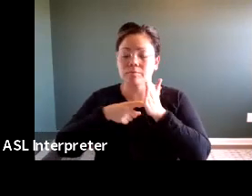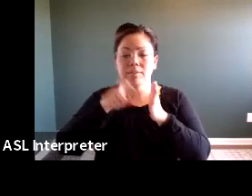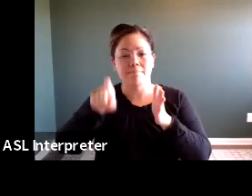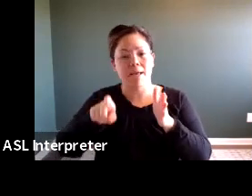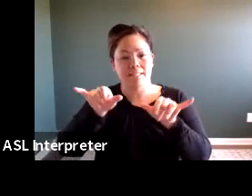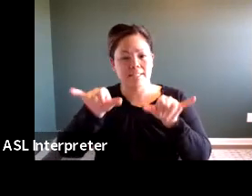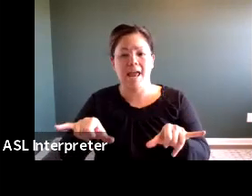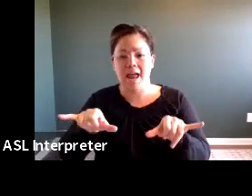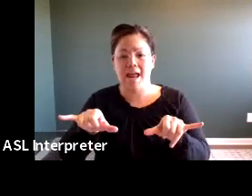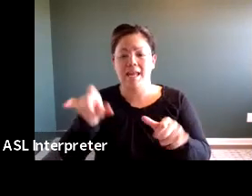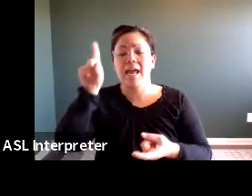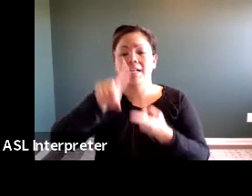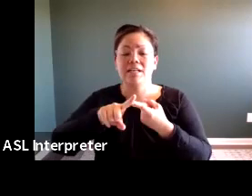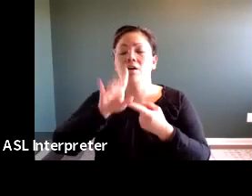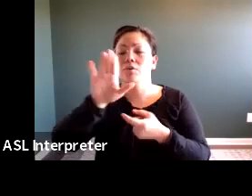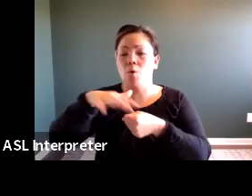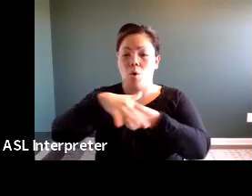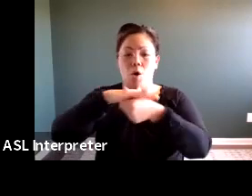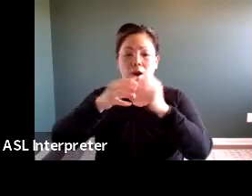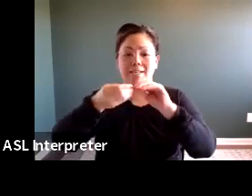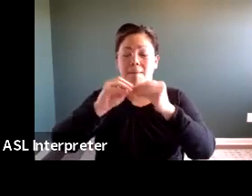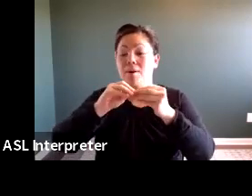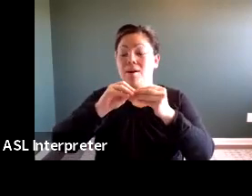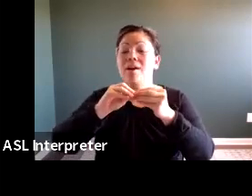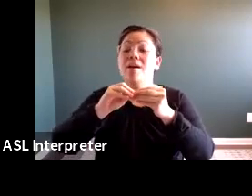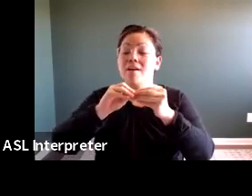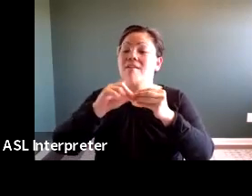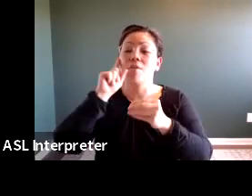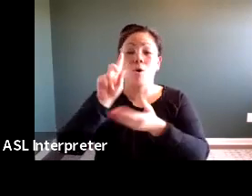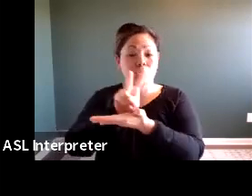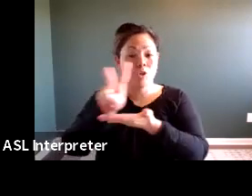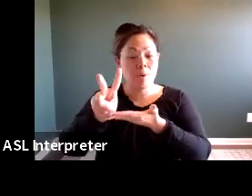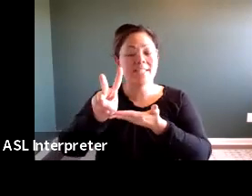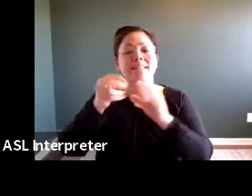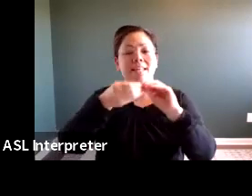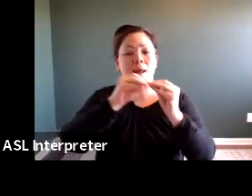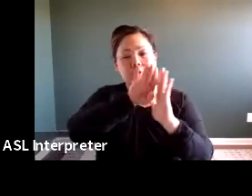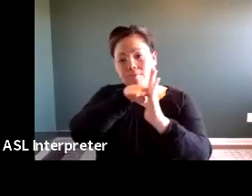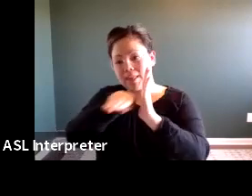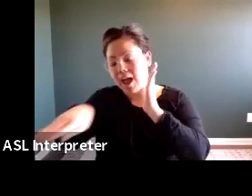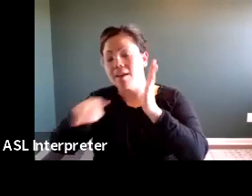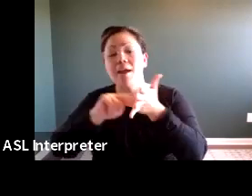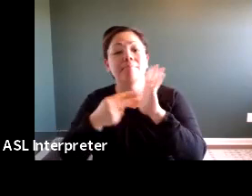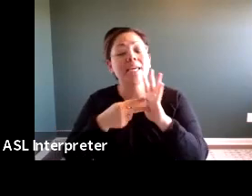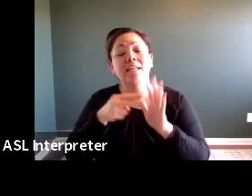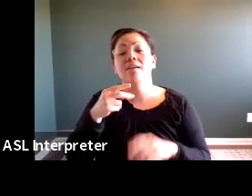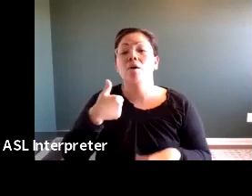until your metric has gone down for two weeks in a row. So, we do recommend that as soon as your county